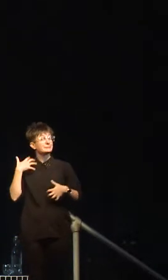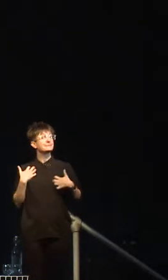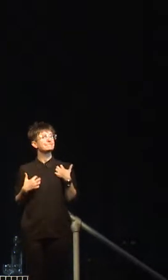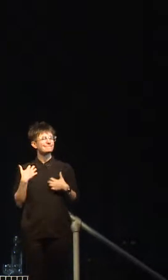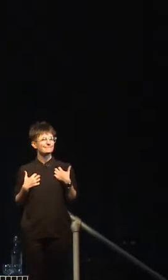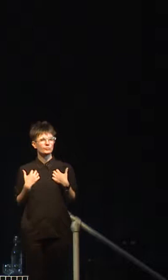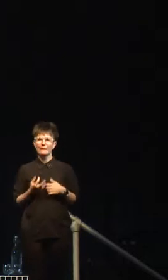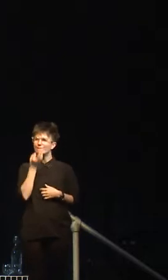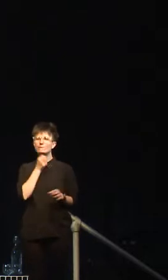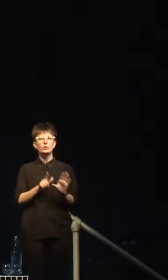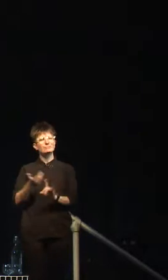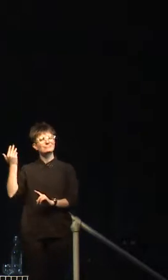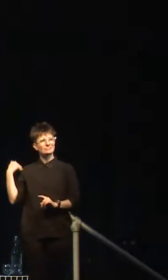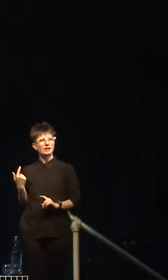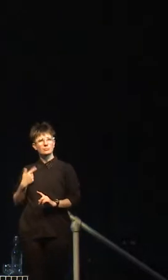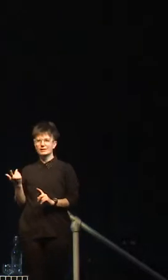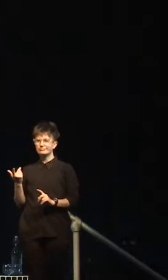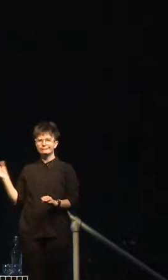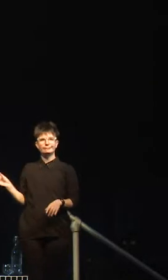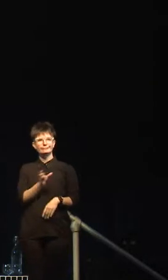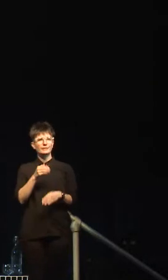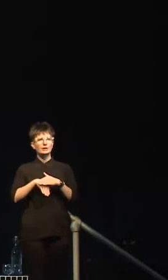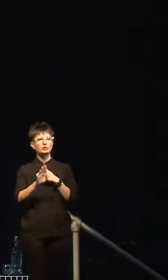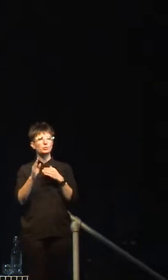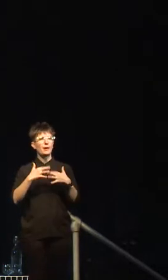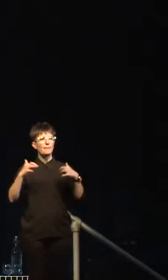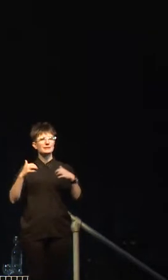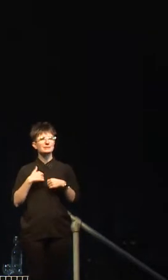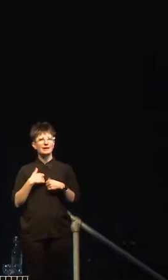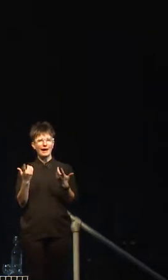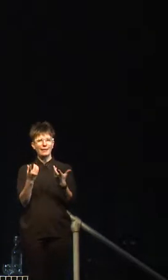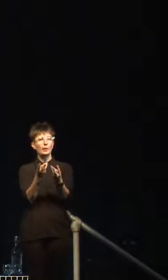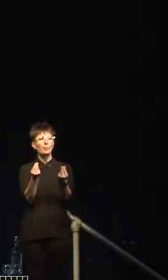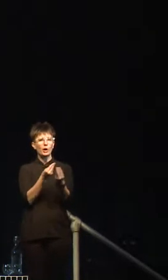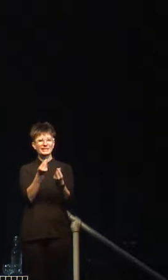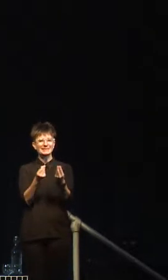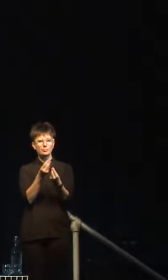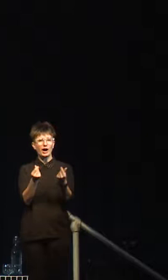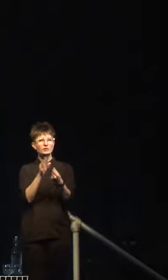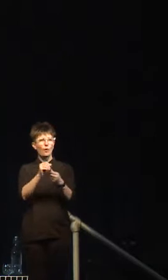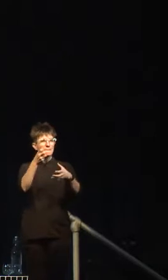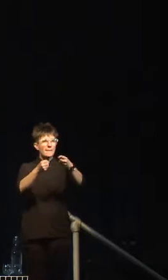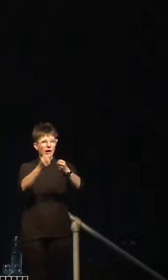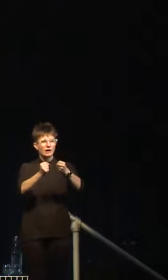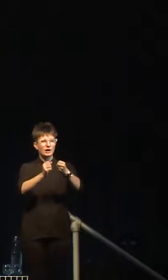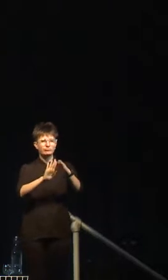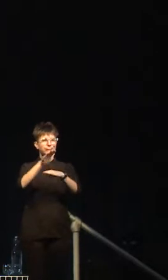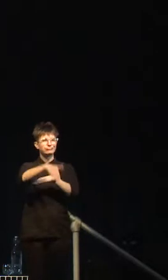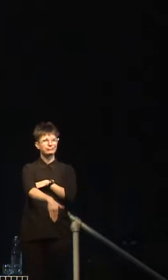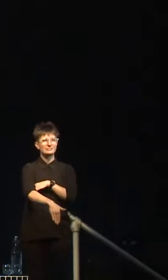and the commodity price of milk globally collapsed. Farmers were getting $4 or less than $4 a